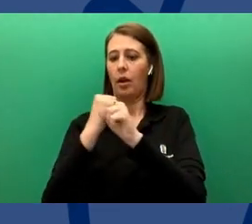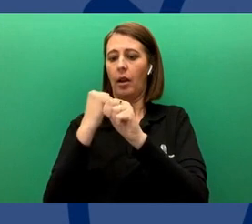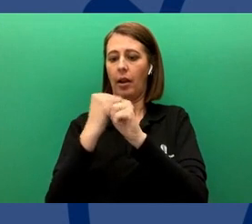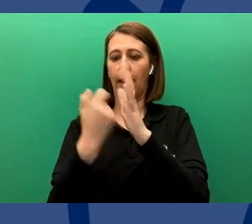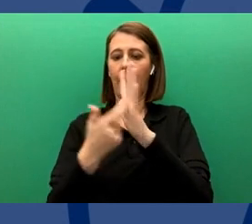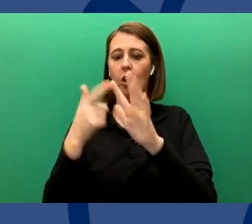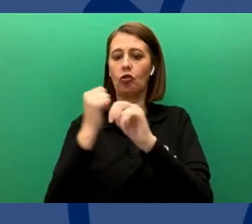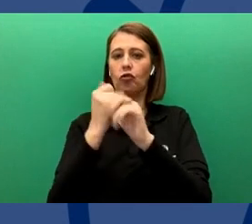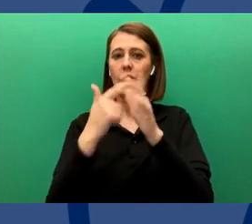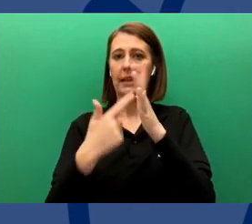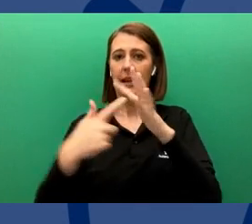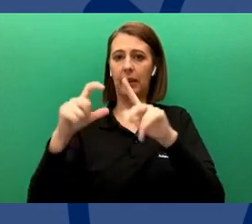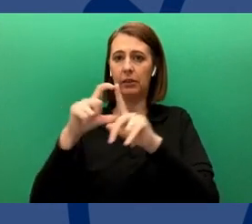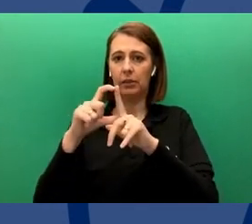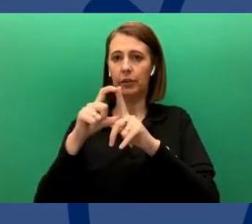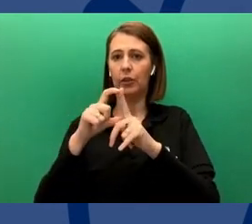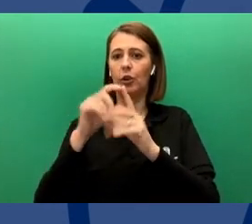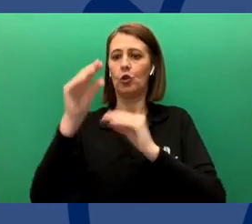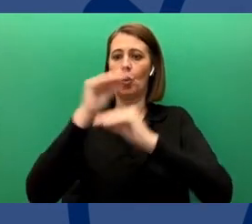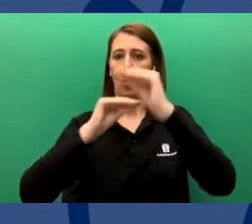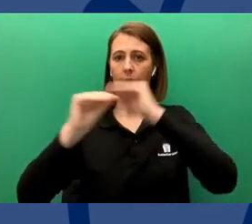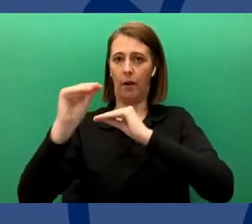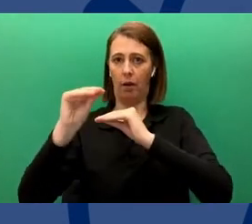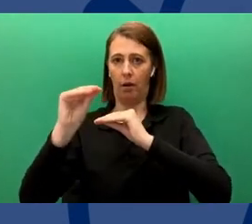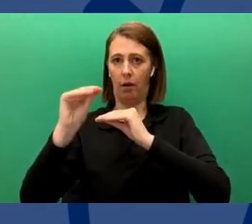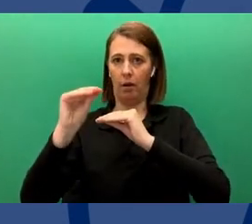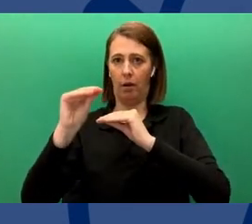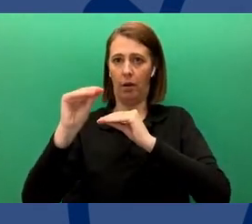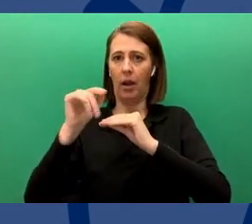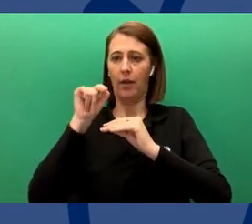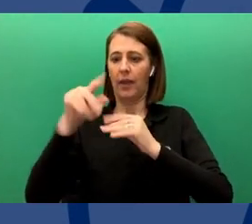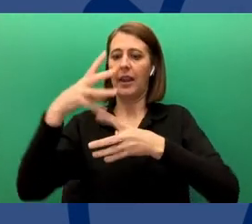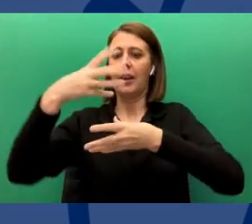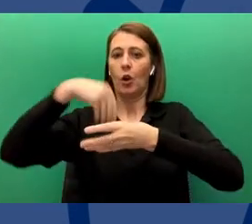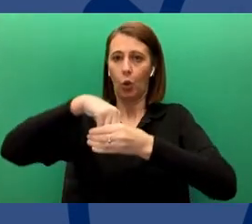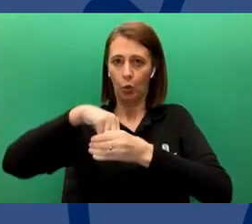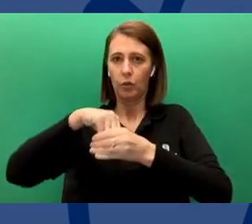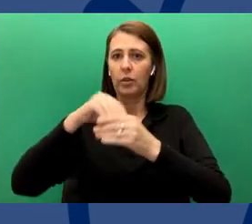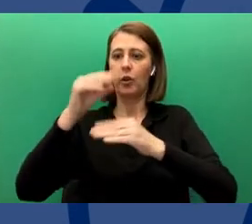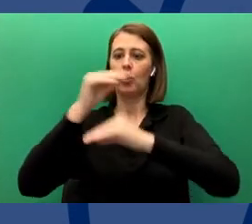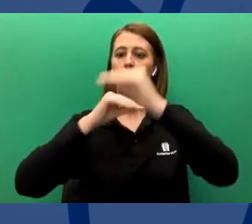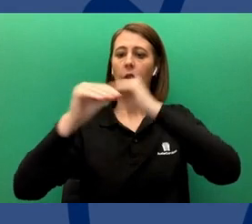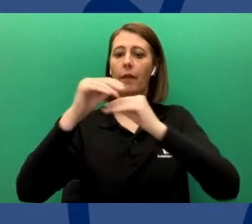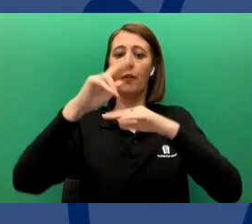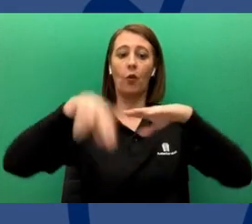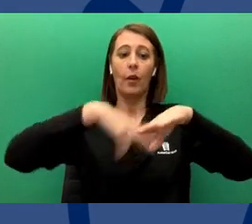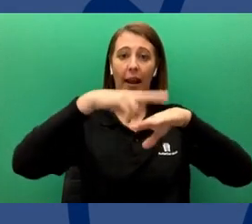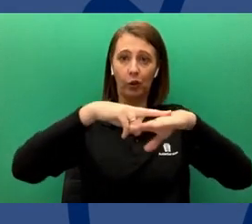concept. And that includes the turnover of both national turnover but also the turnover